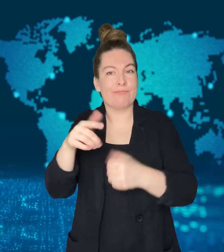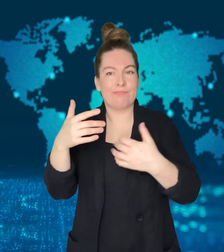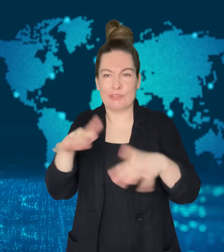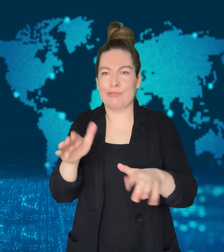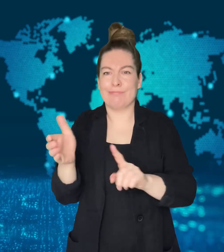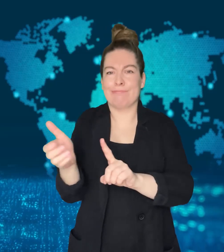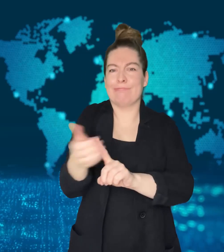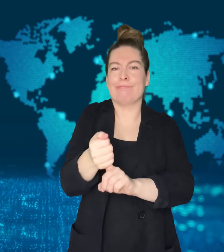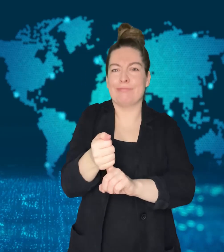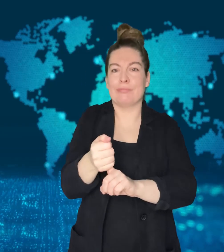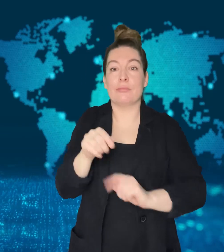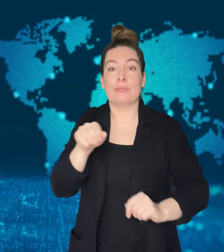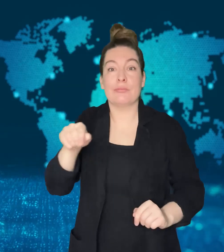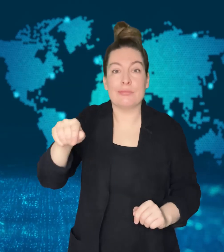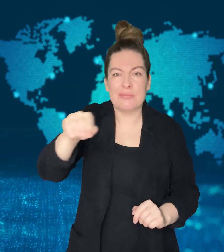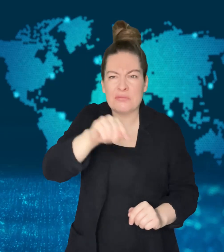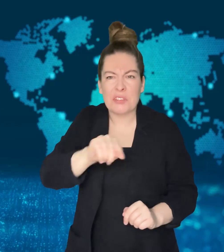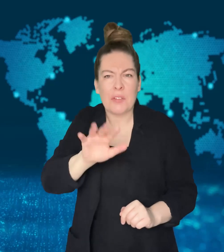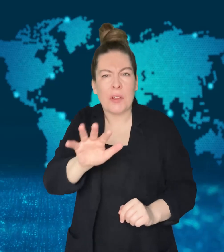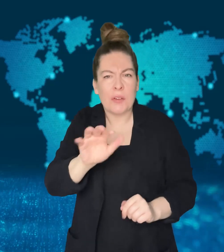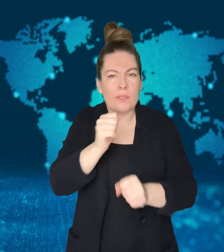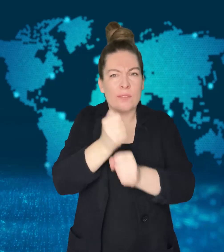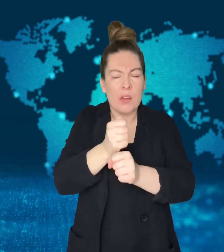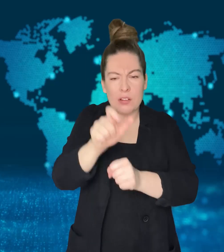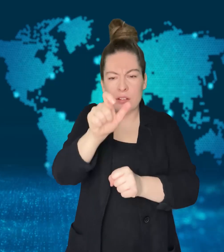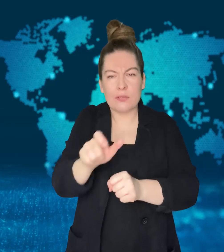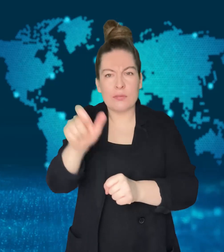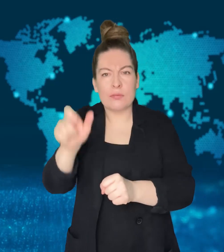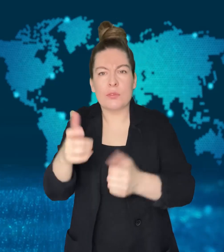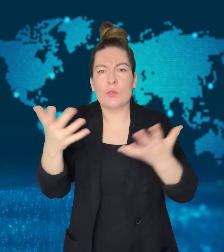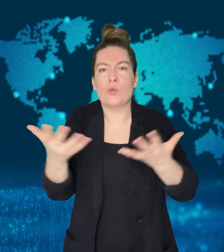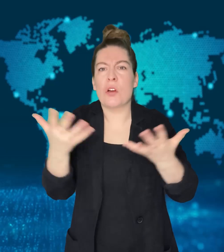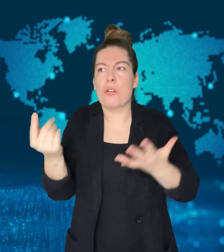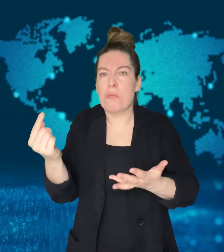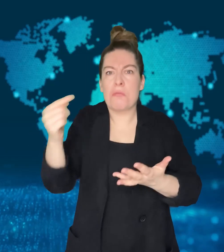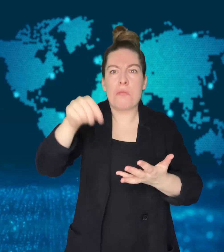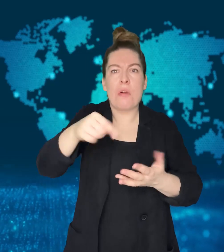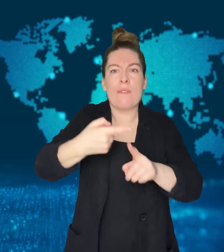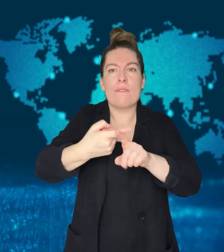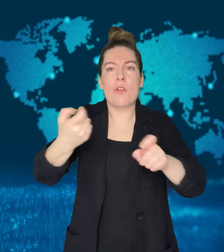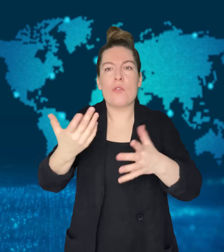The police team was tipped off